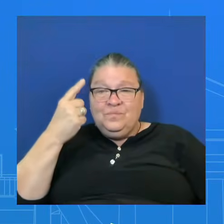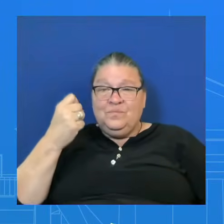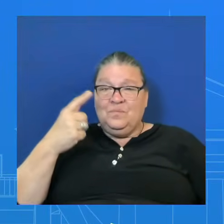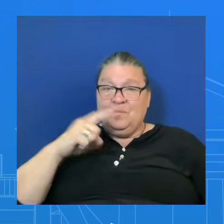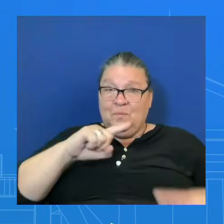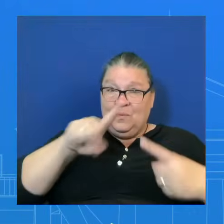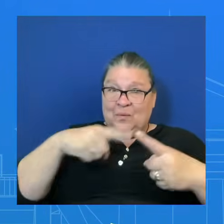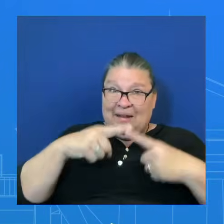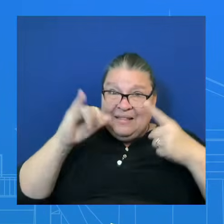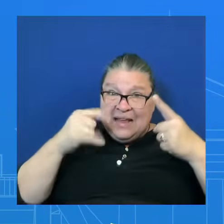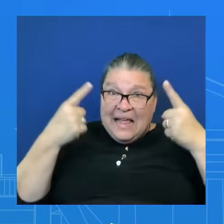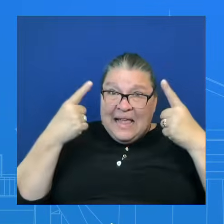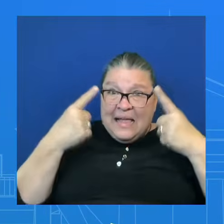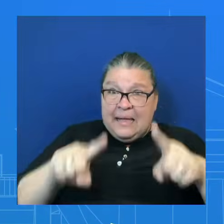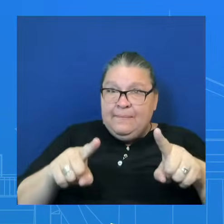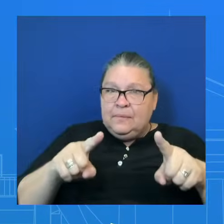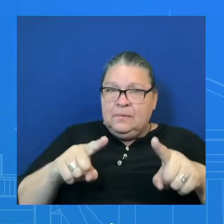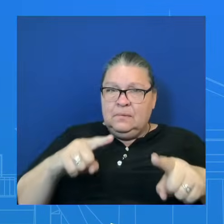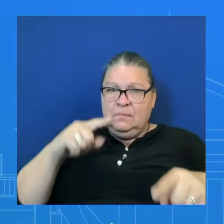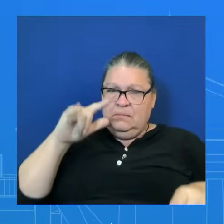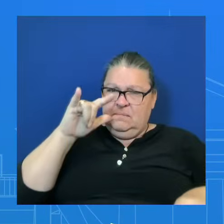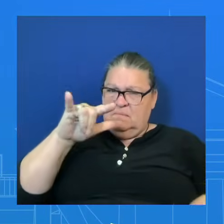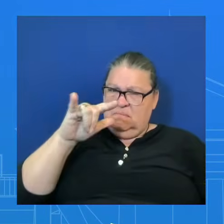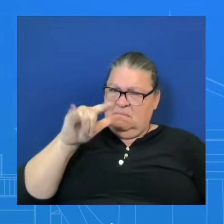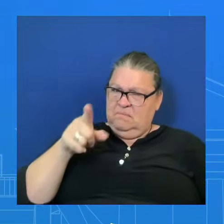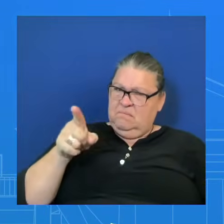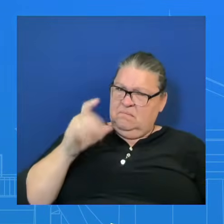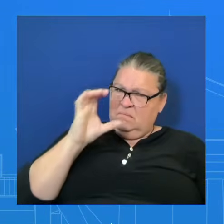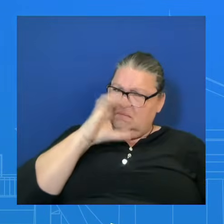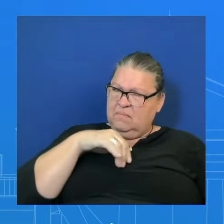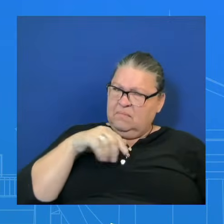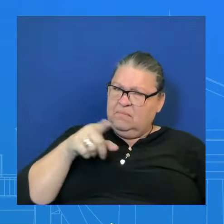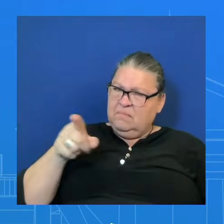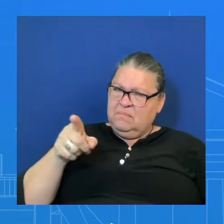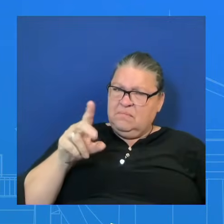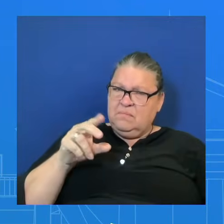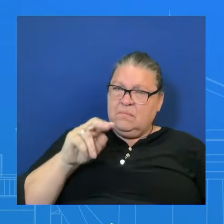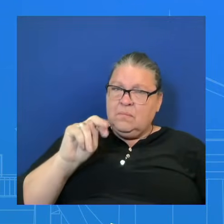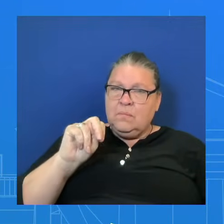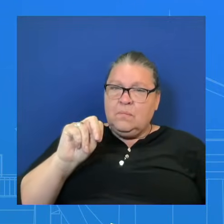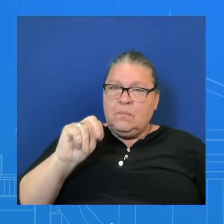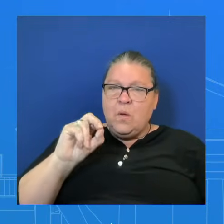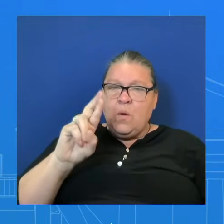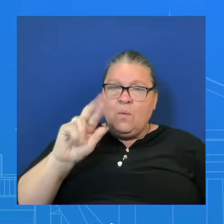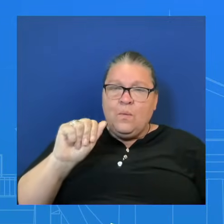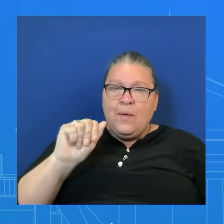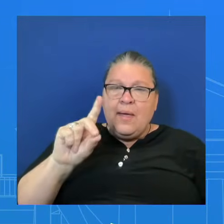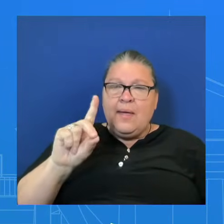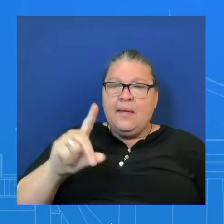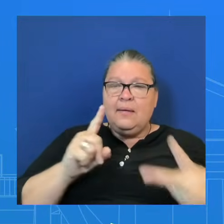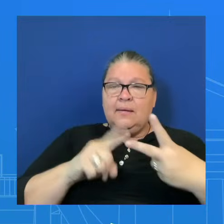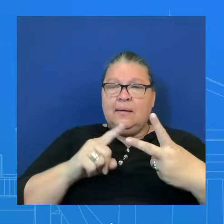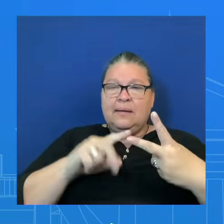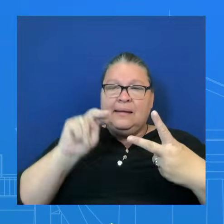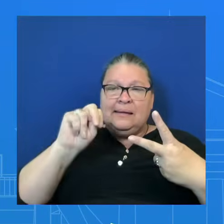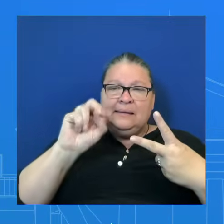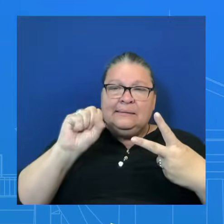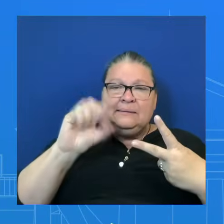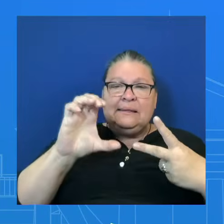DOD is on the phone, NSC was on the phone in real time, monitoring it, and getting real-time